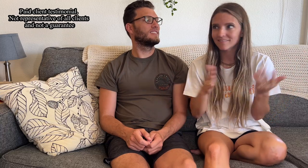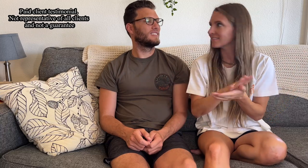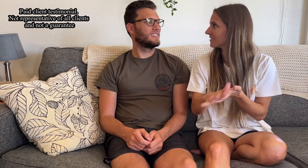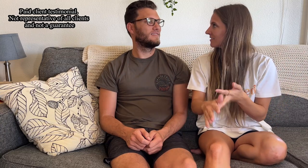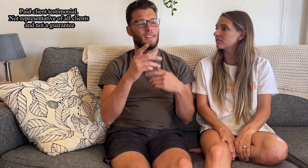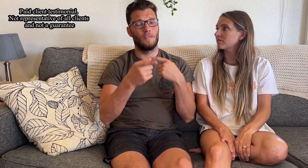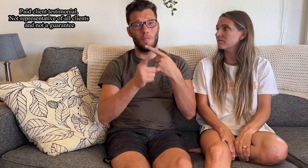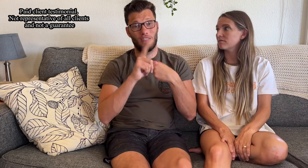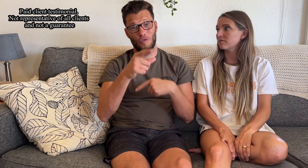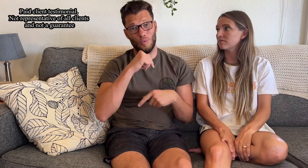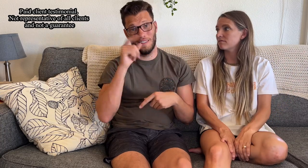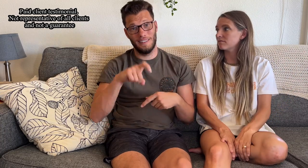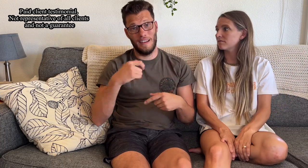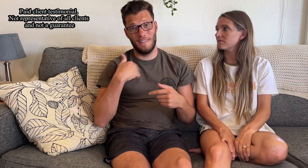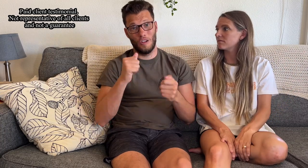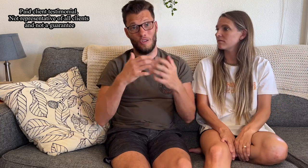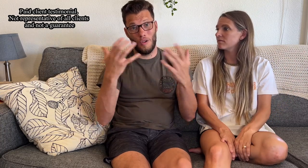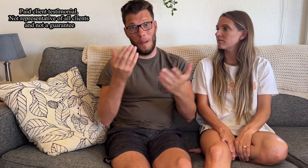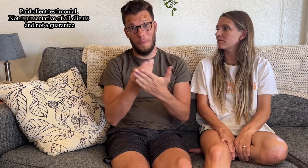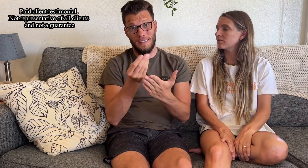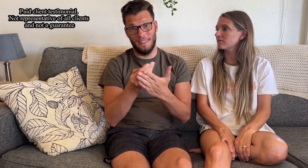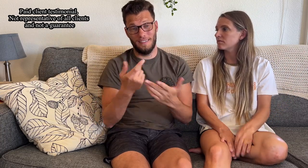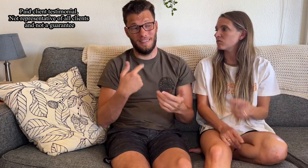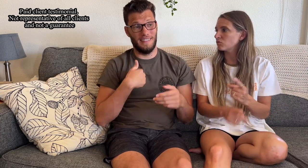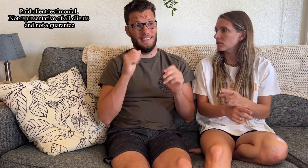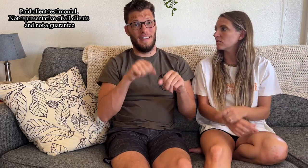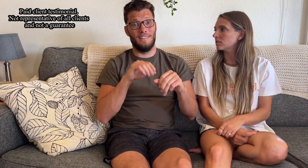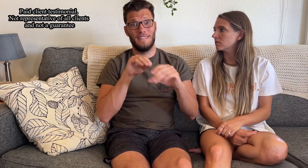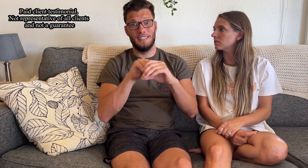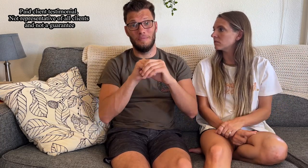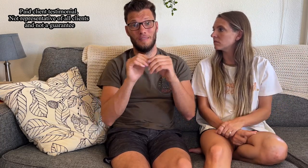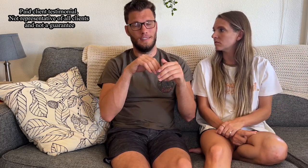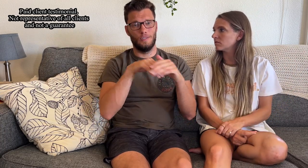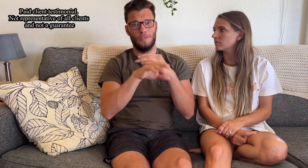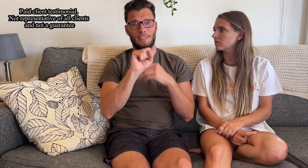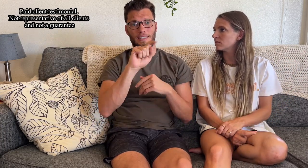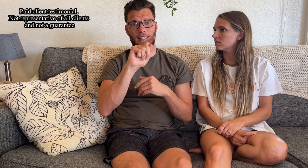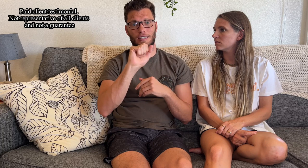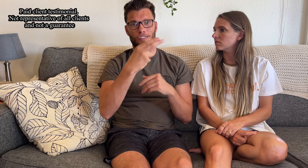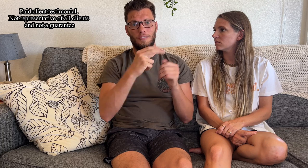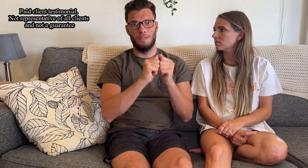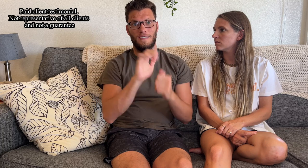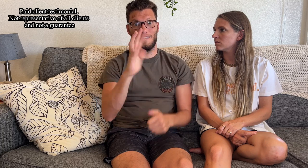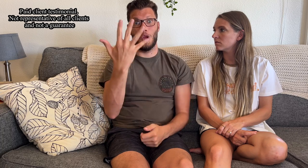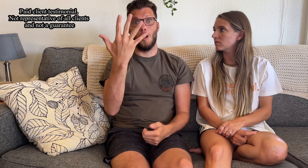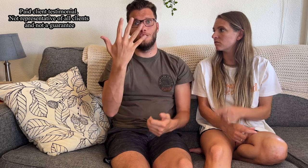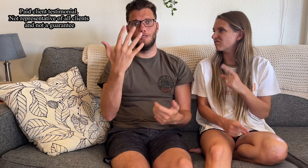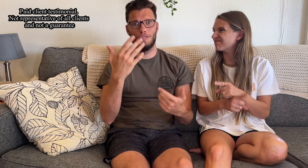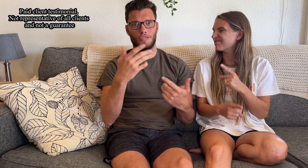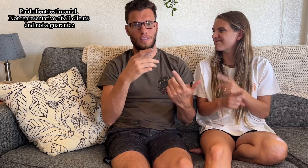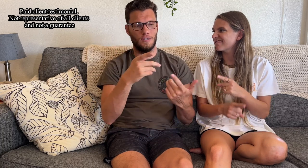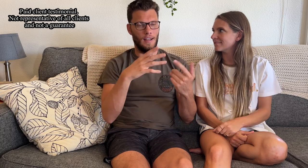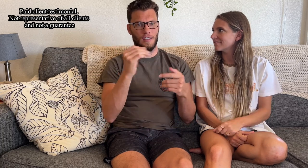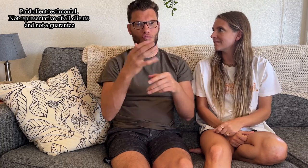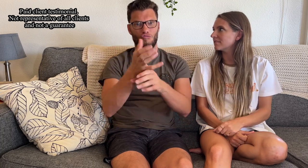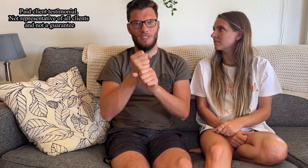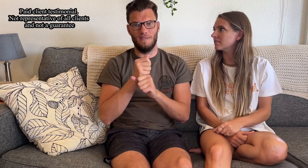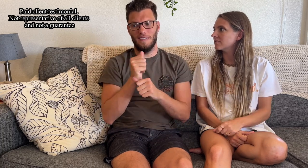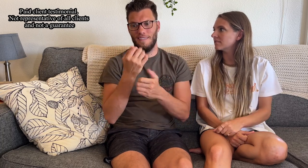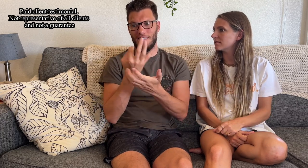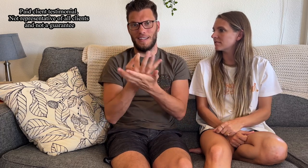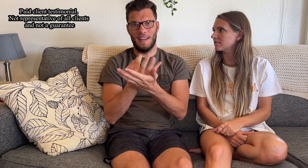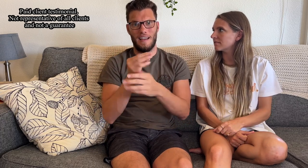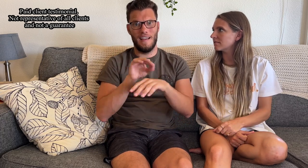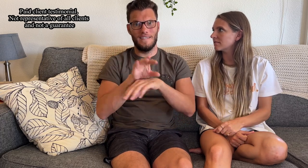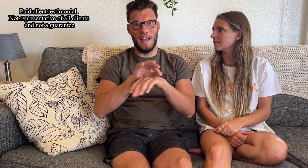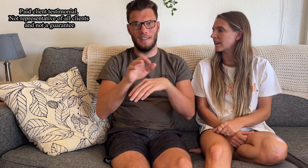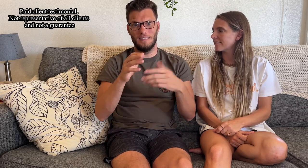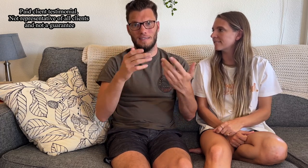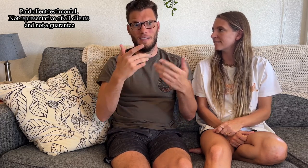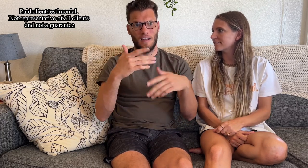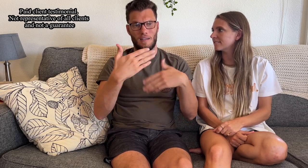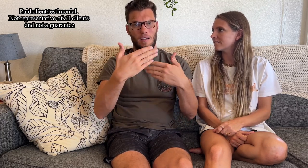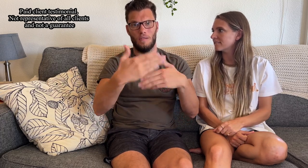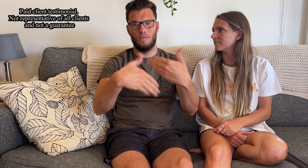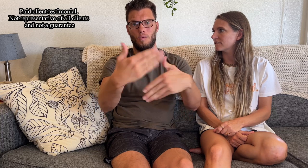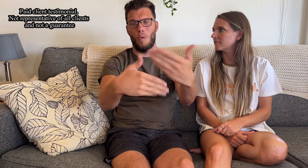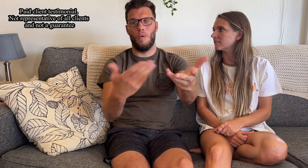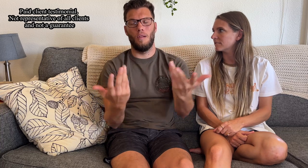PLUS, you don't need a lot of money. With Stash I can invest with just $5 and receive financial advice along the way